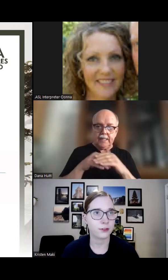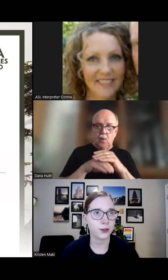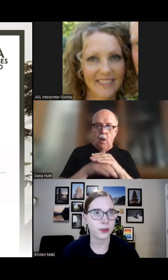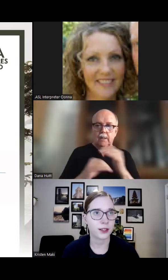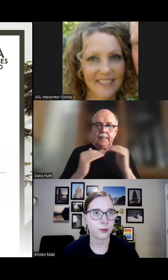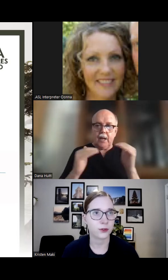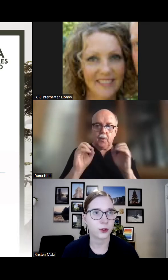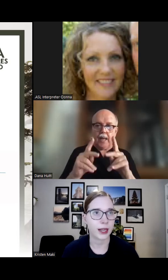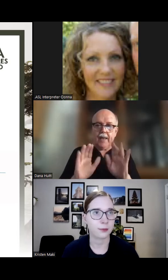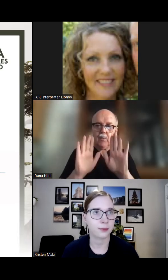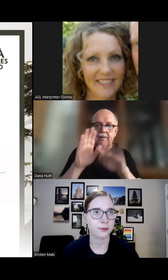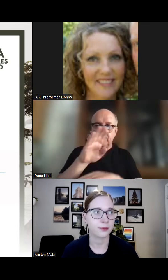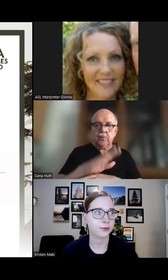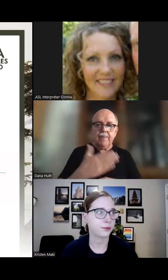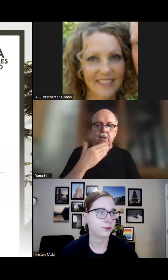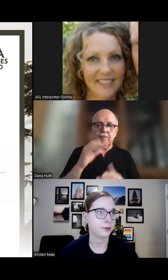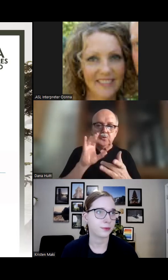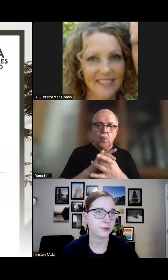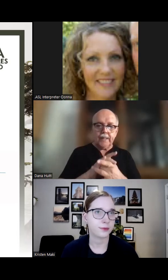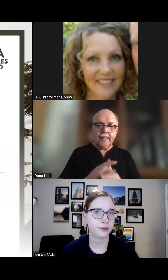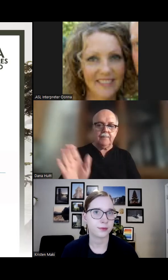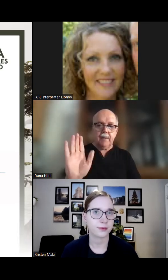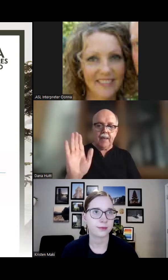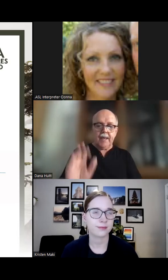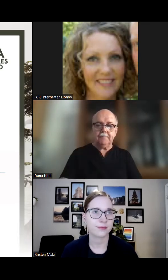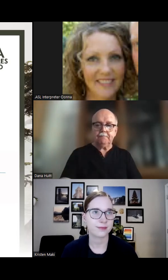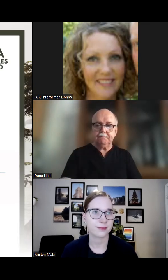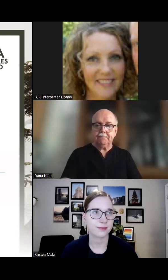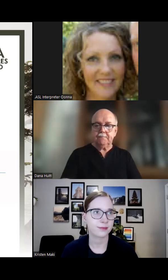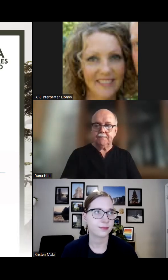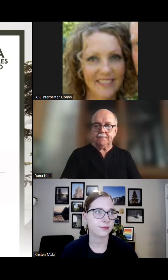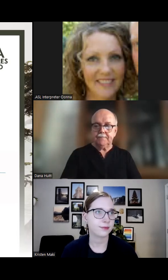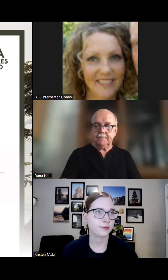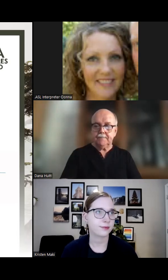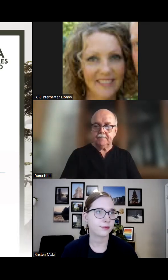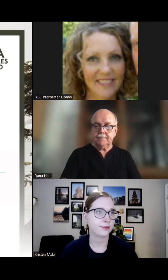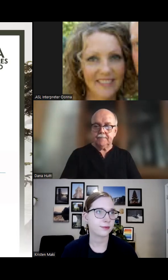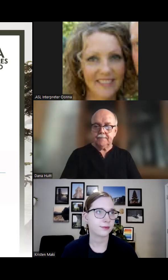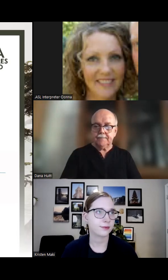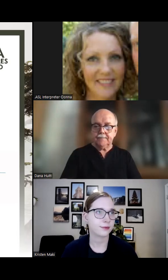ies. And so when you have less younger people with the ability to be a caregiver , that that does create a problem. But one of the resources